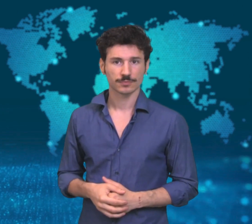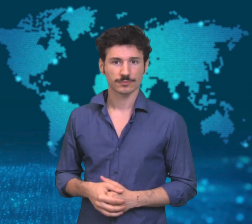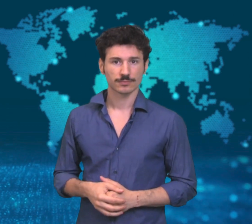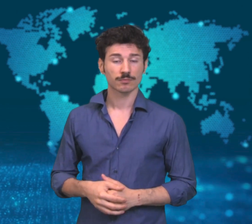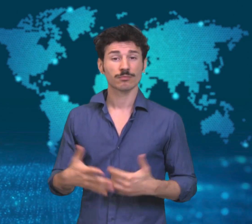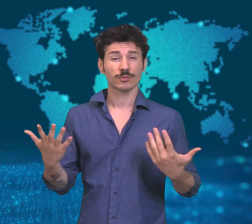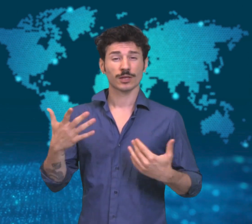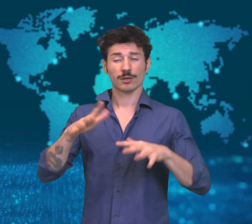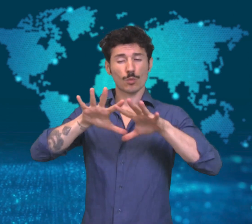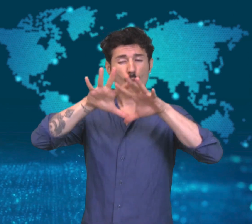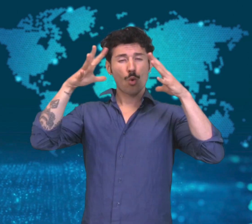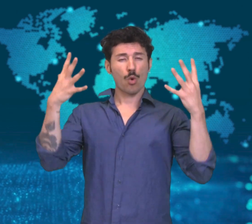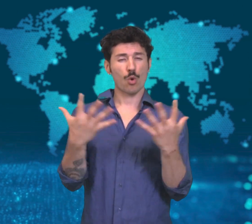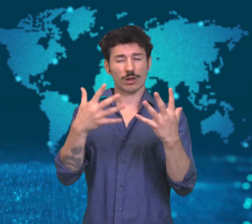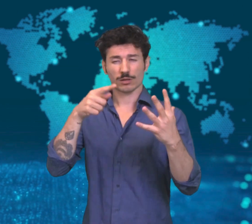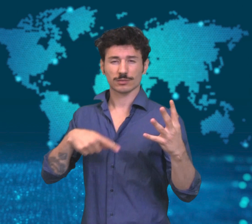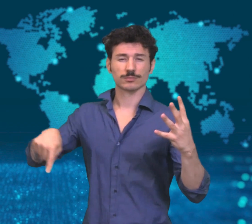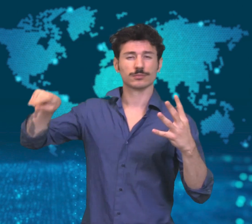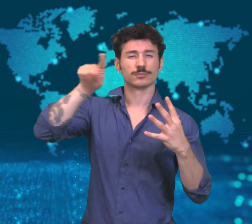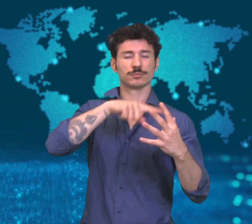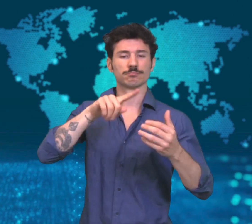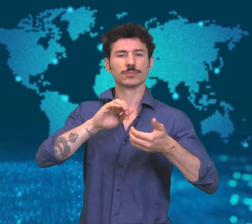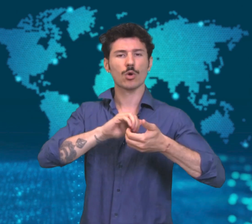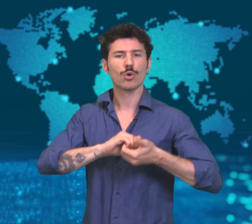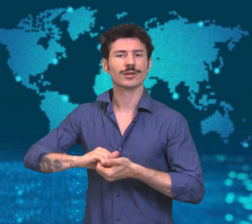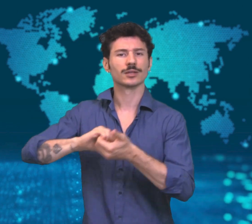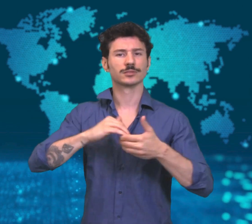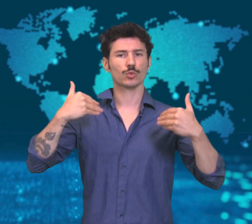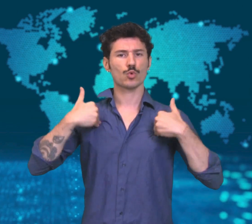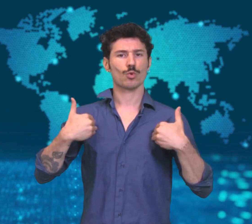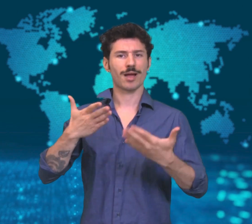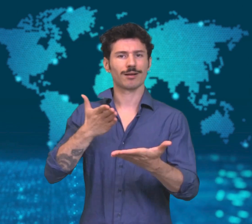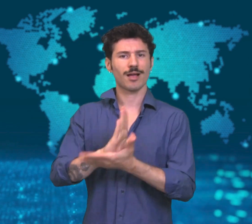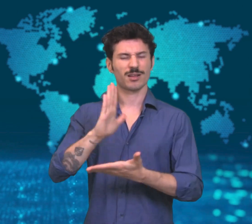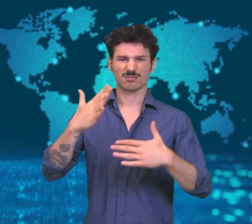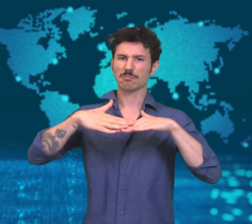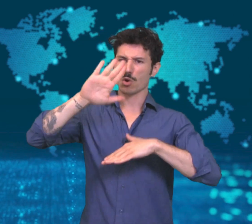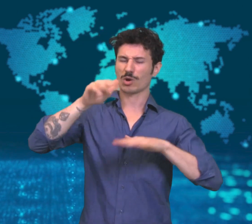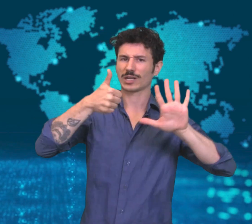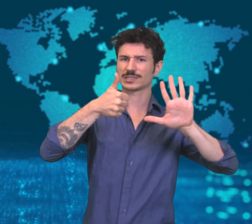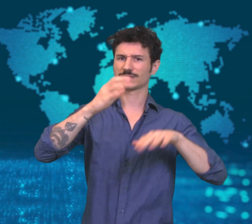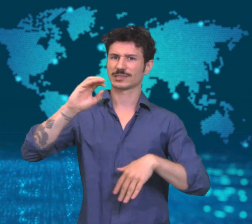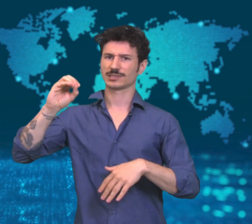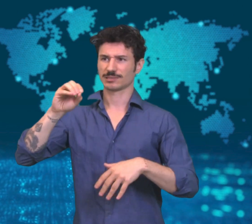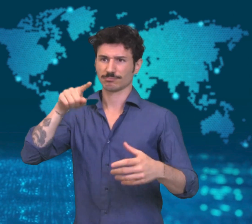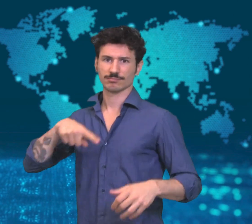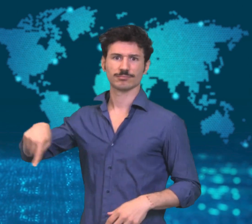More than 600 nonprofit human rights organizations around